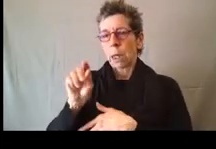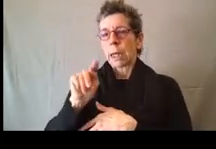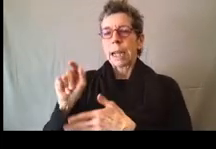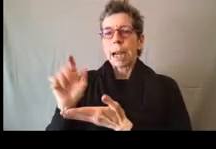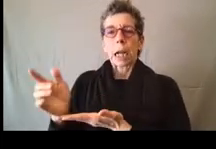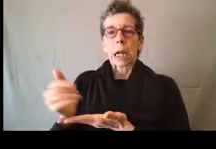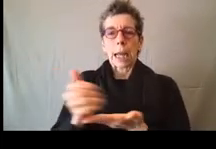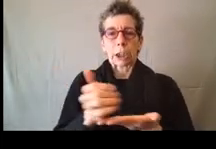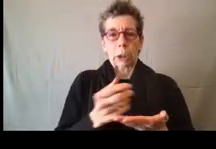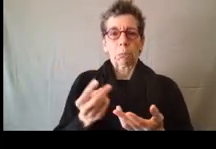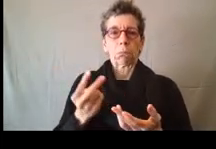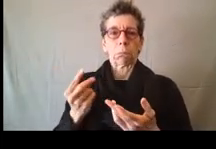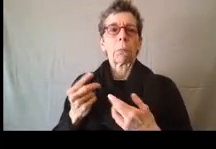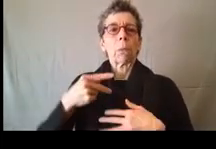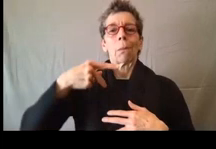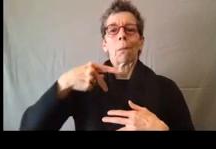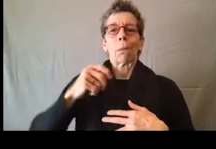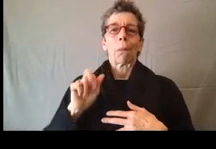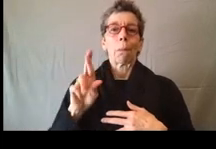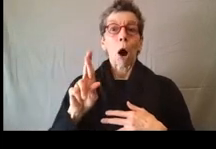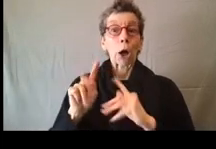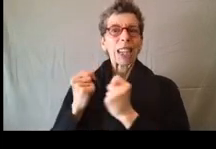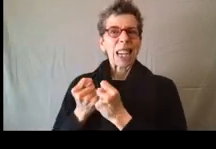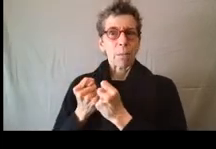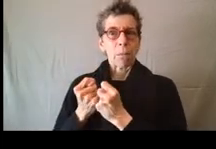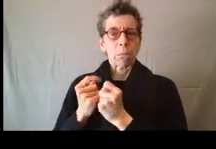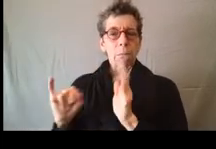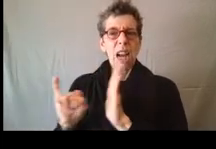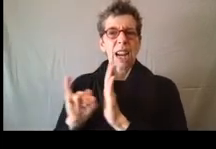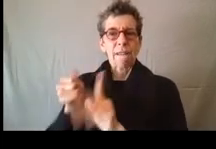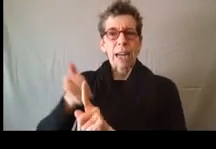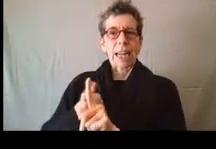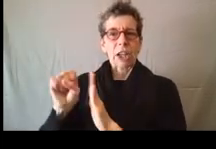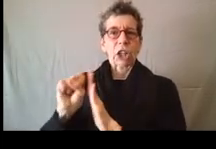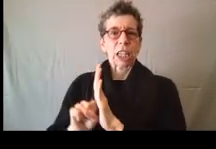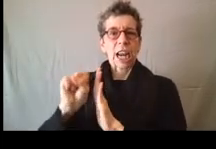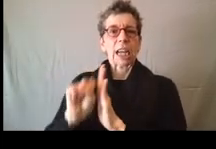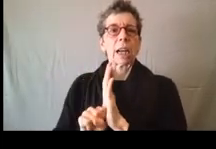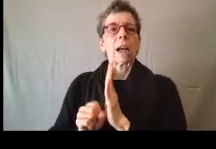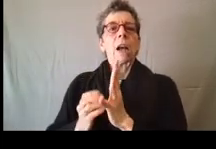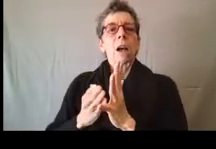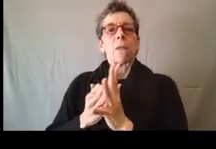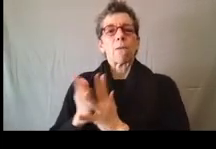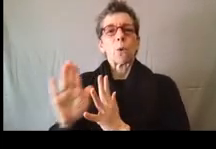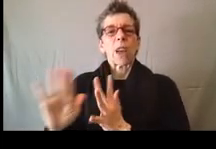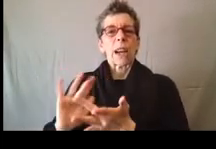that were identified in each state through the affiliate network of the center. Individuals